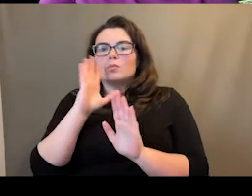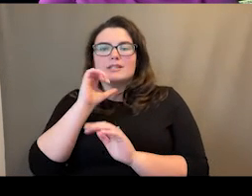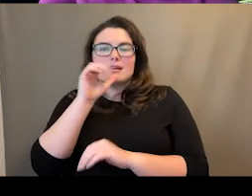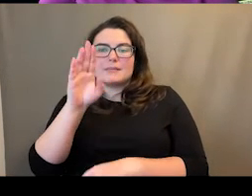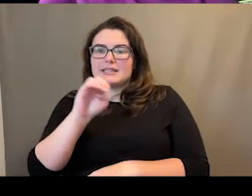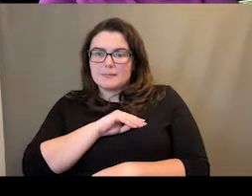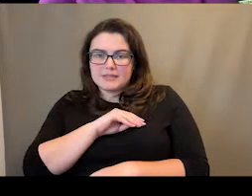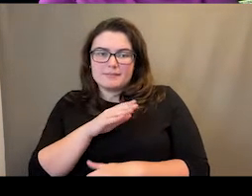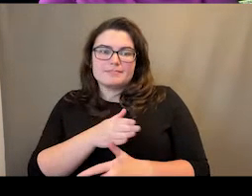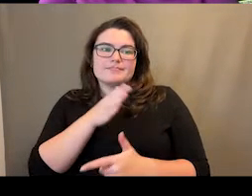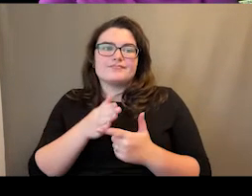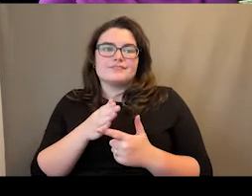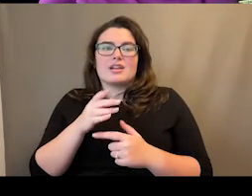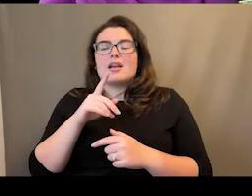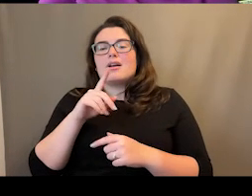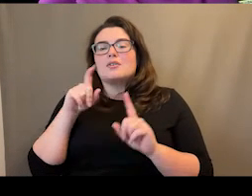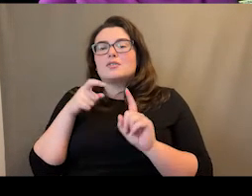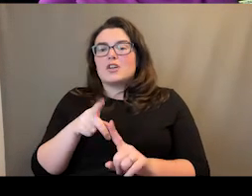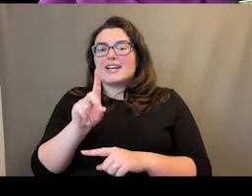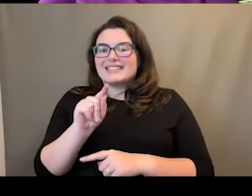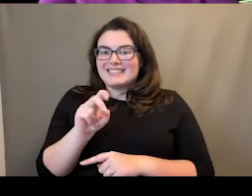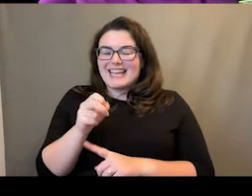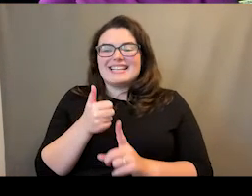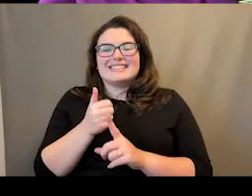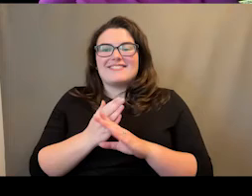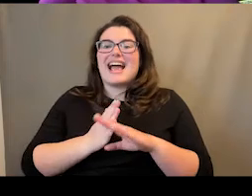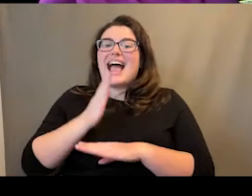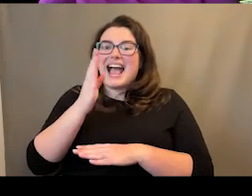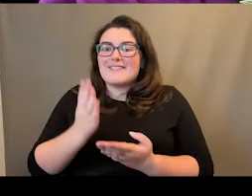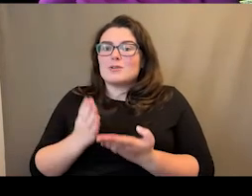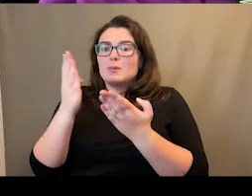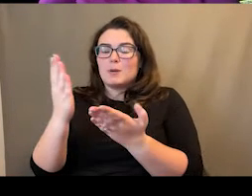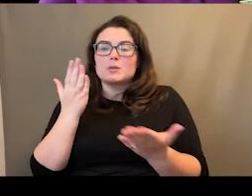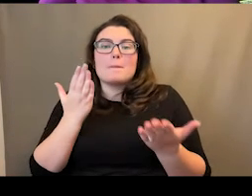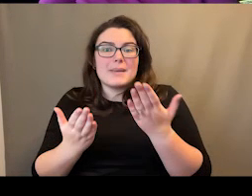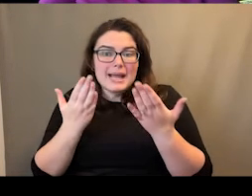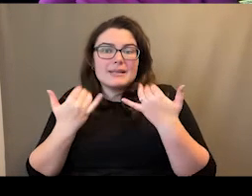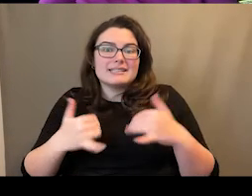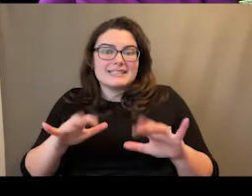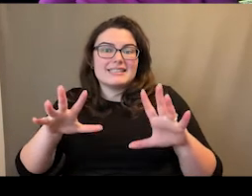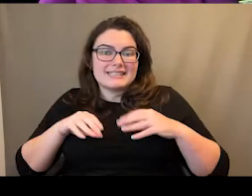A target date is the date after which proposals may still be accepted although they may